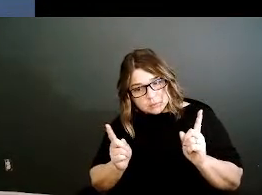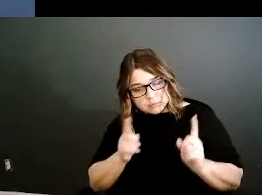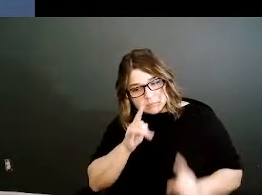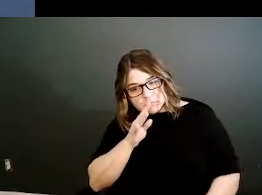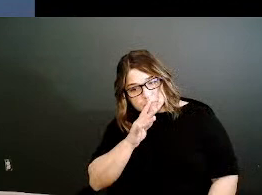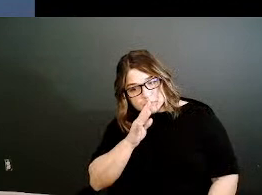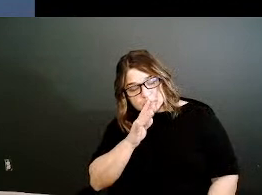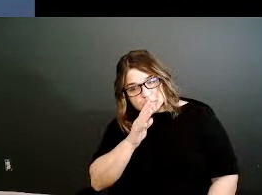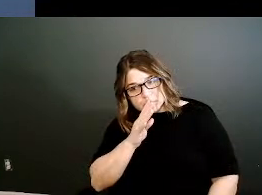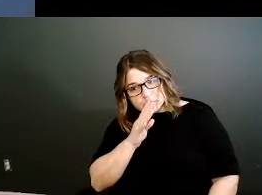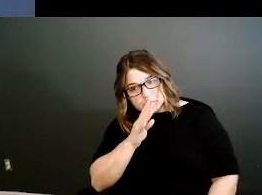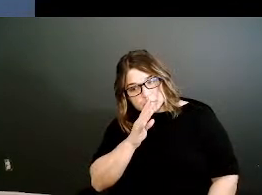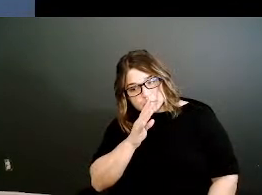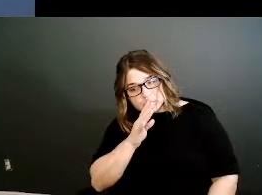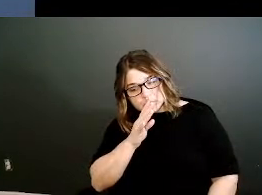KRISTIN